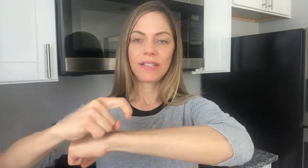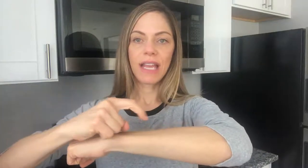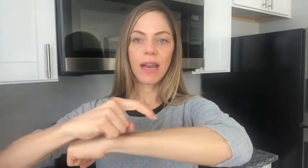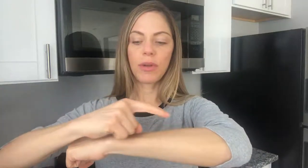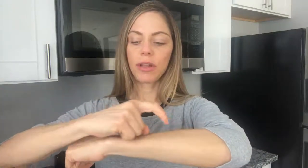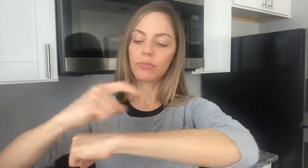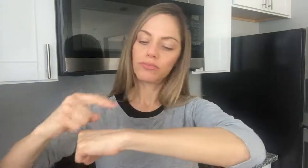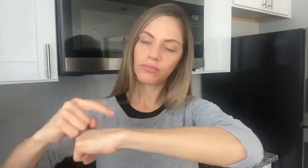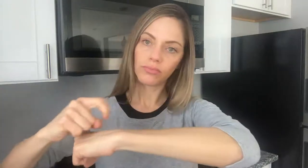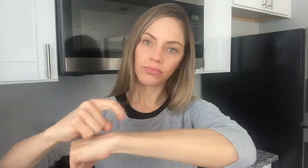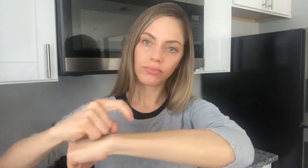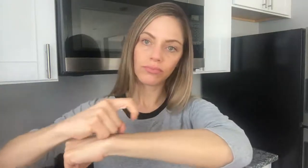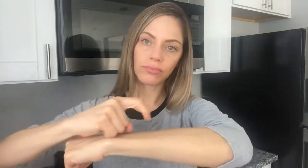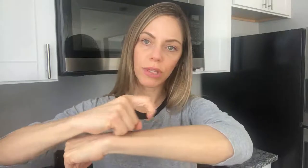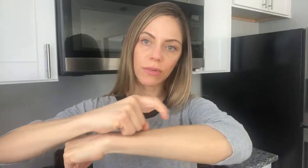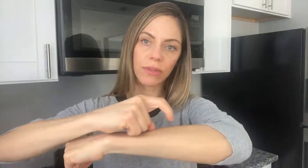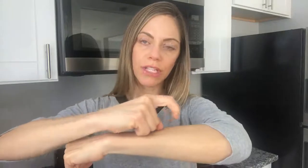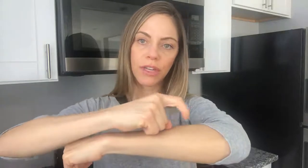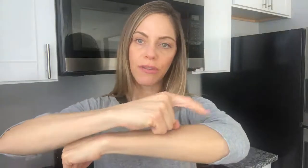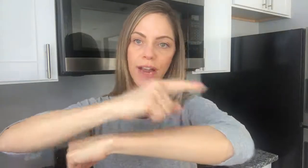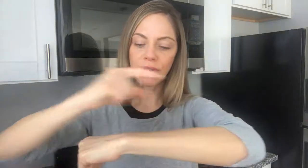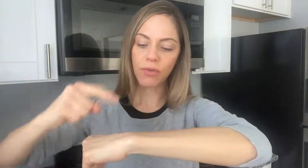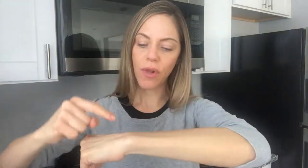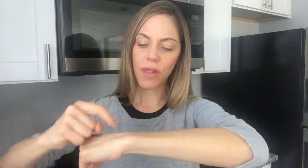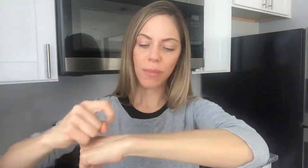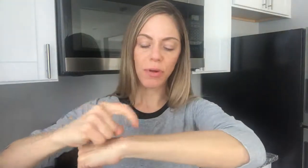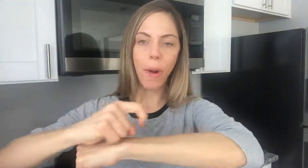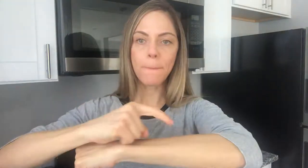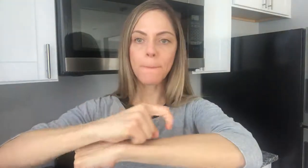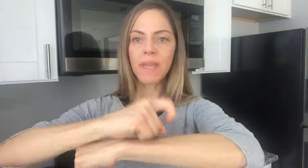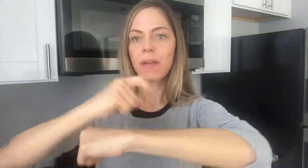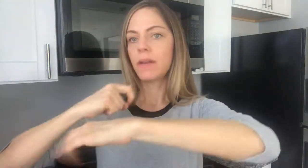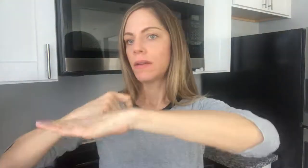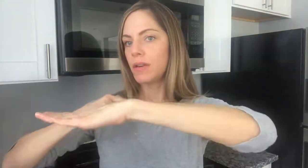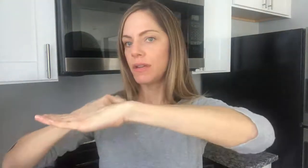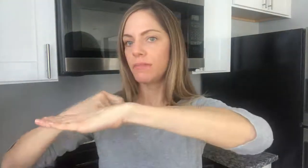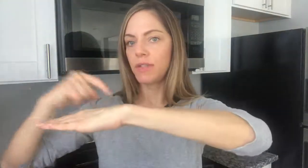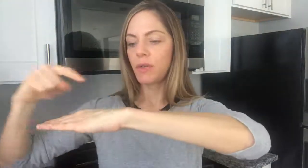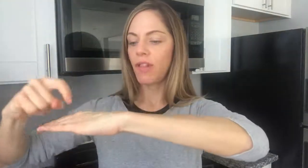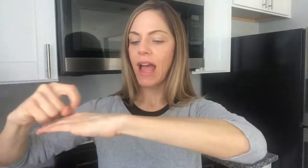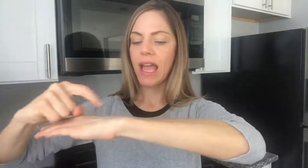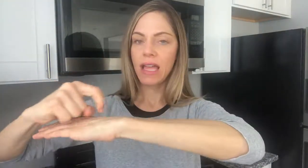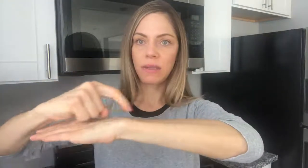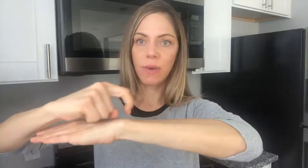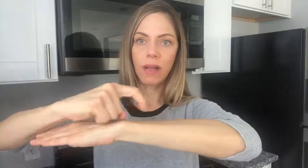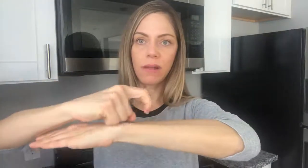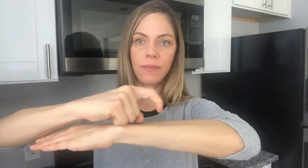and here's the caterpillar. Inching around, crawling up your arm. Could do a flat hand as well